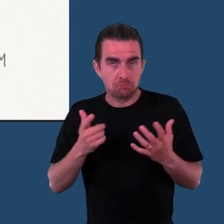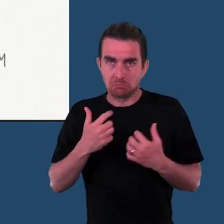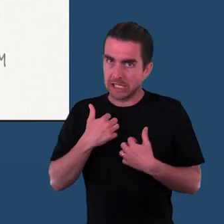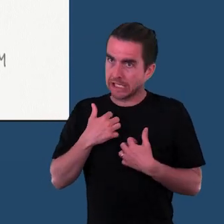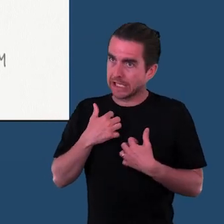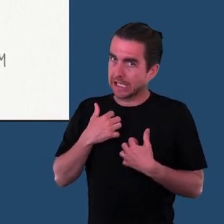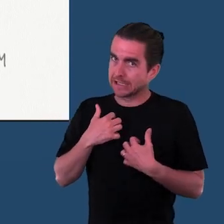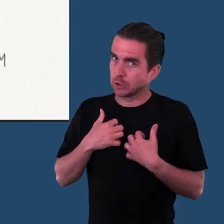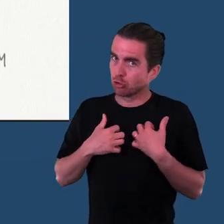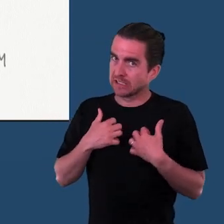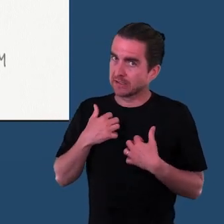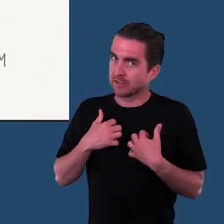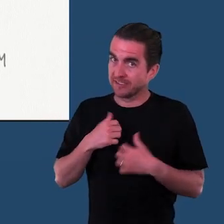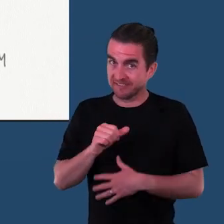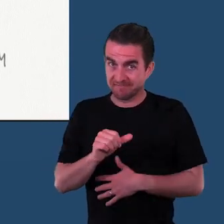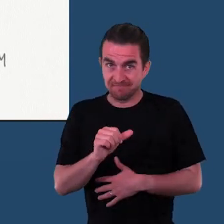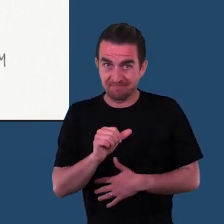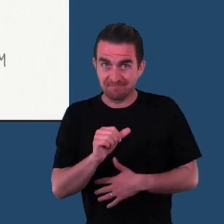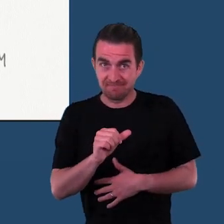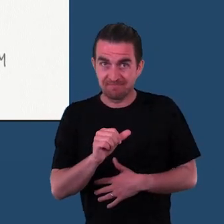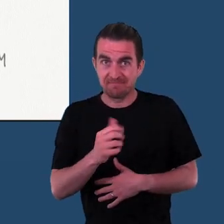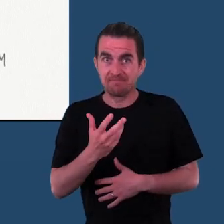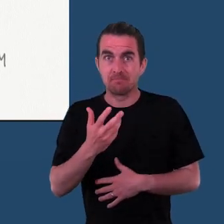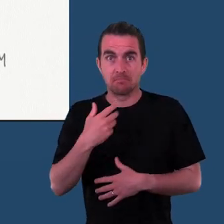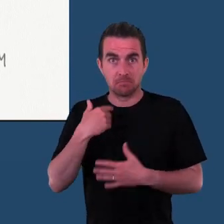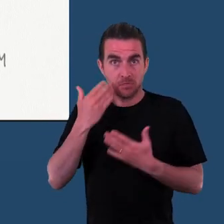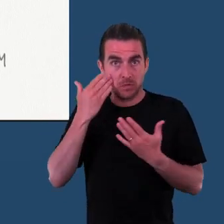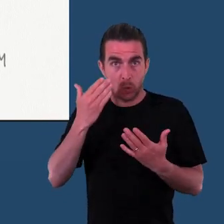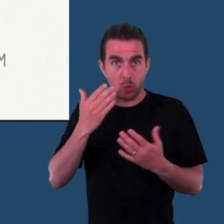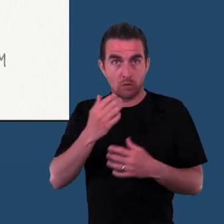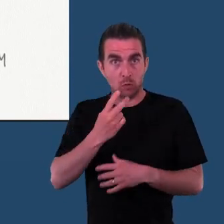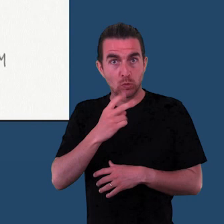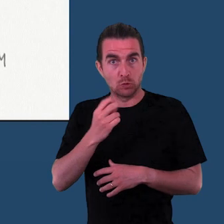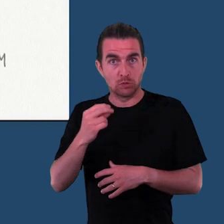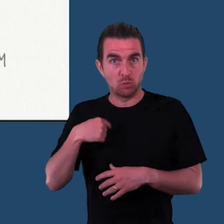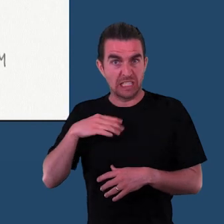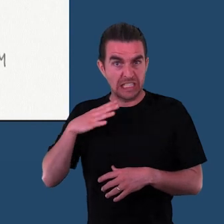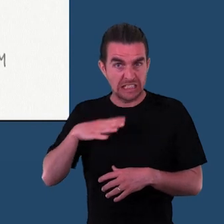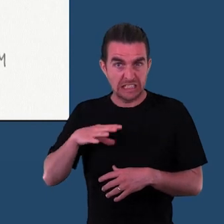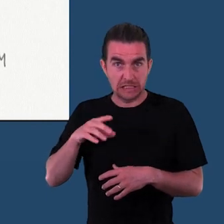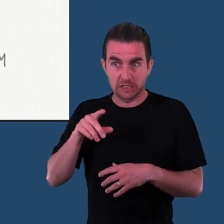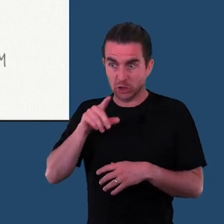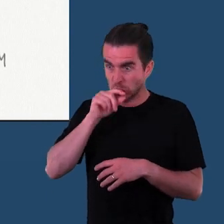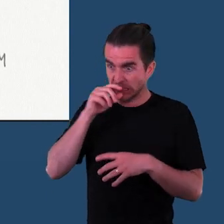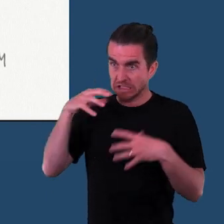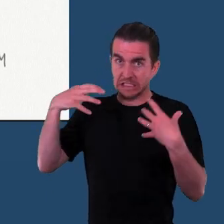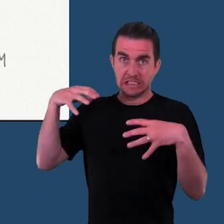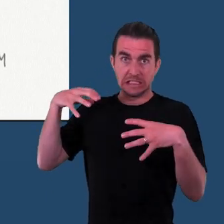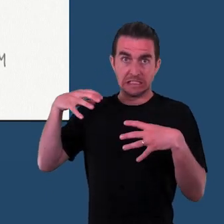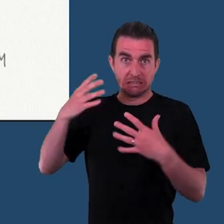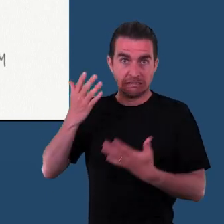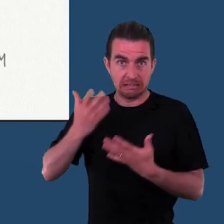Quite an interesting idea. - I don't know, yeah! I don't know if 2020 really needs a chickenosaurus.